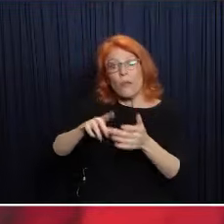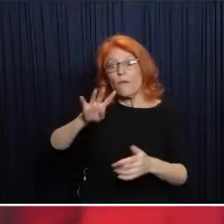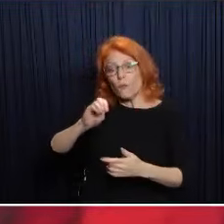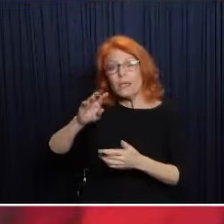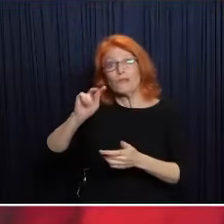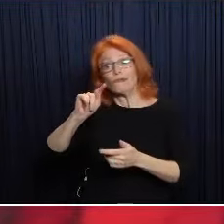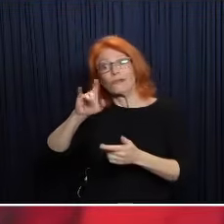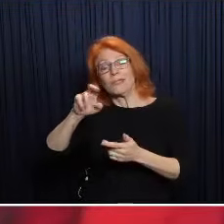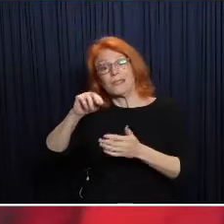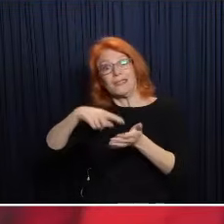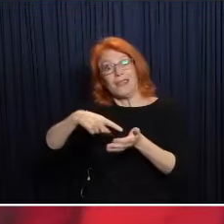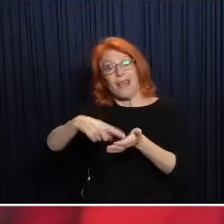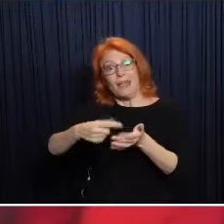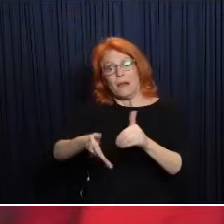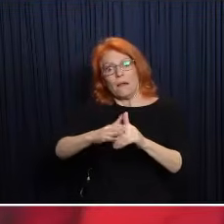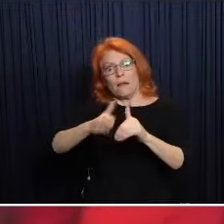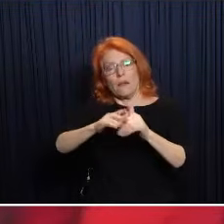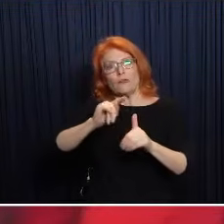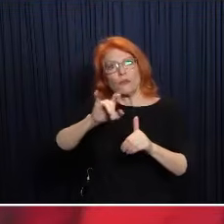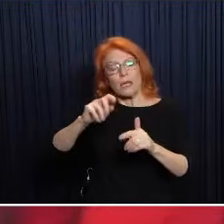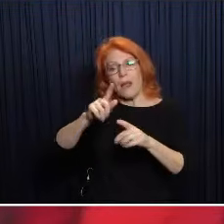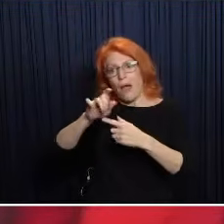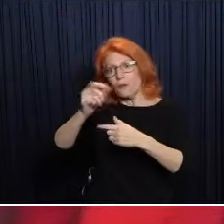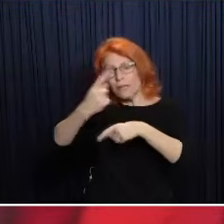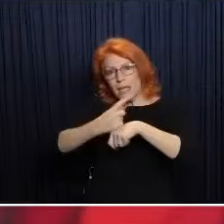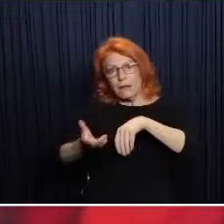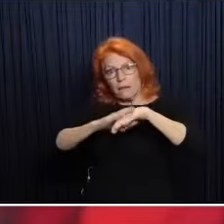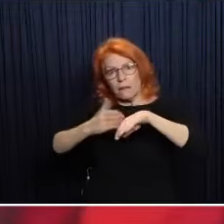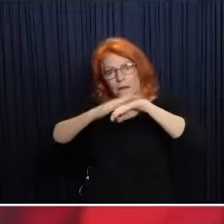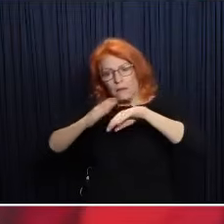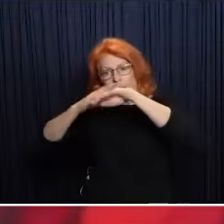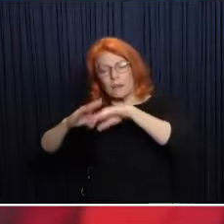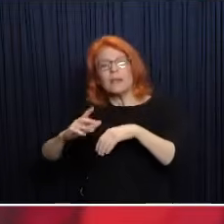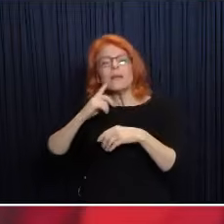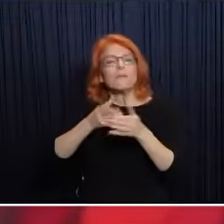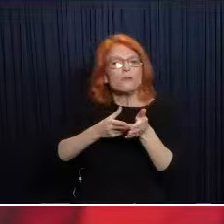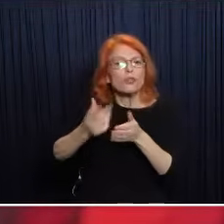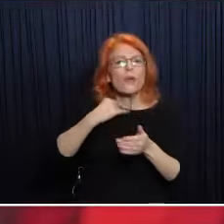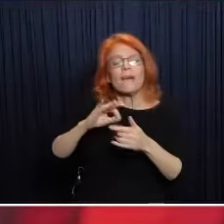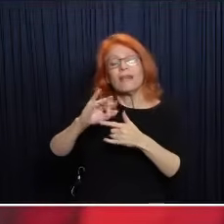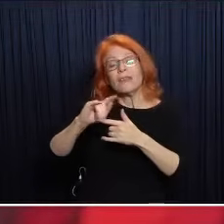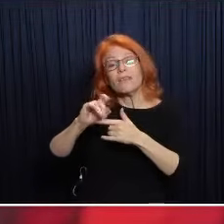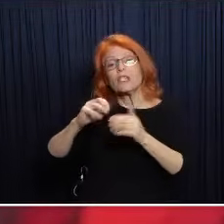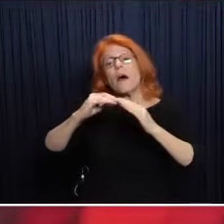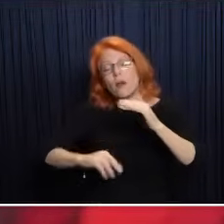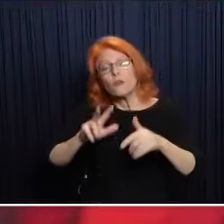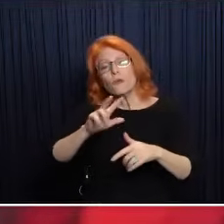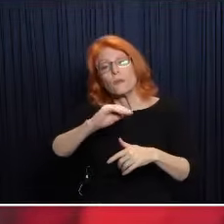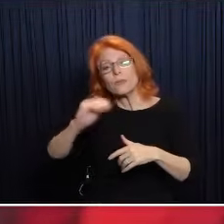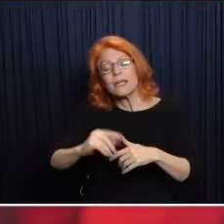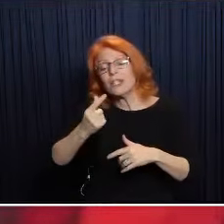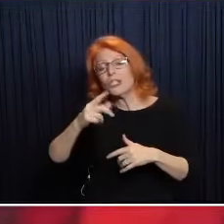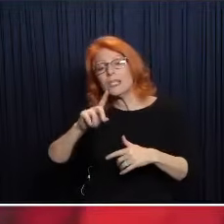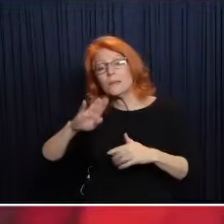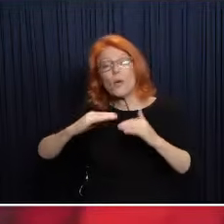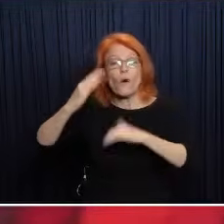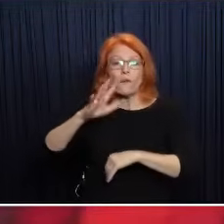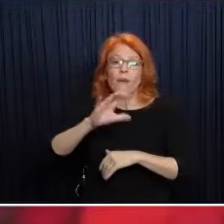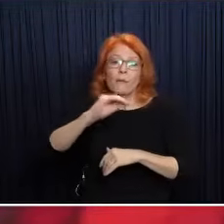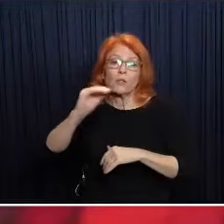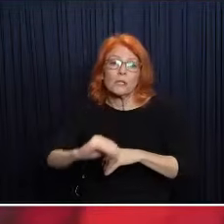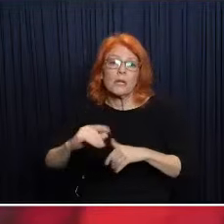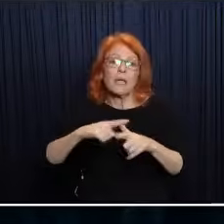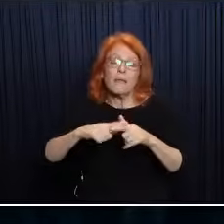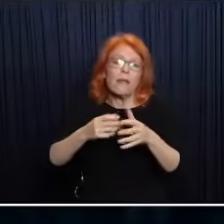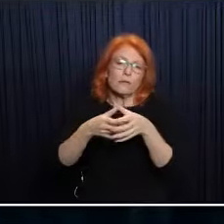WE NEED INFLAUGS UNDER 3%.